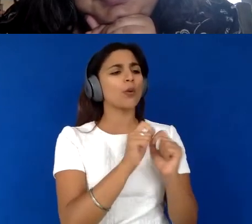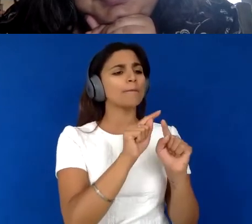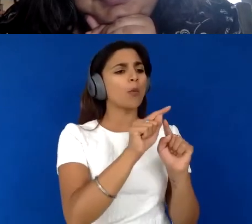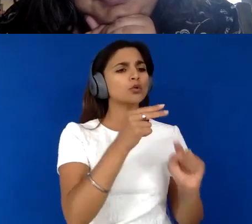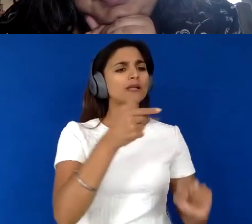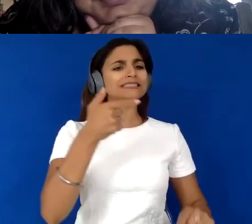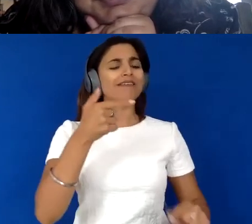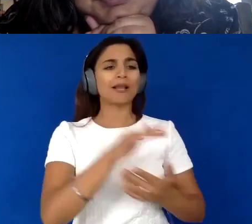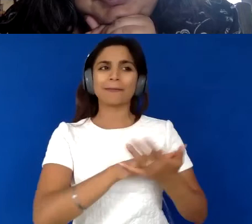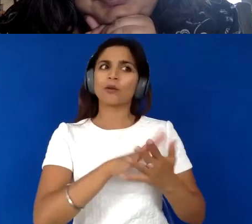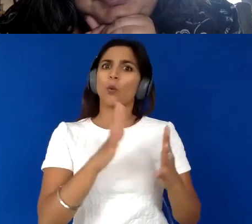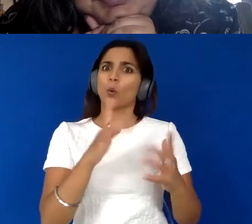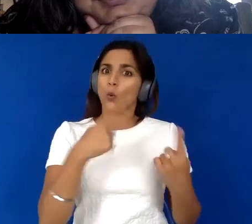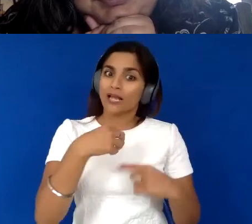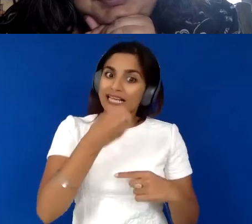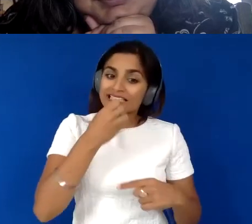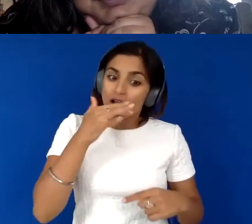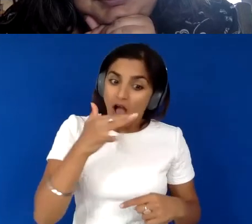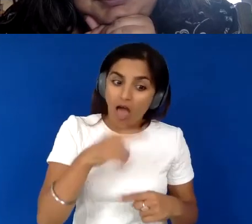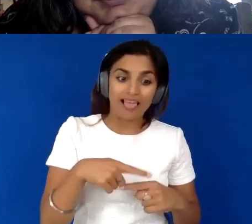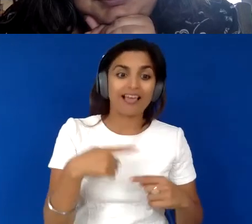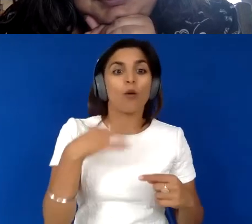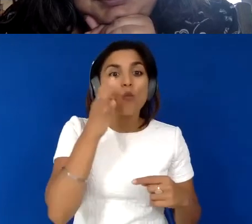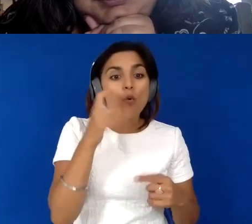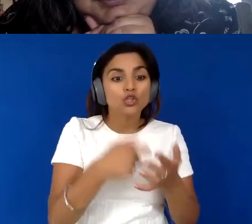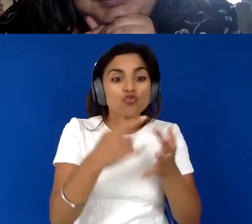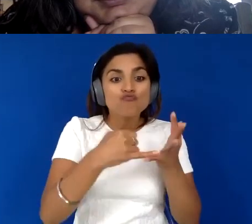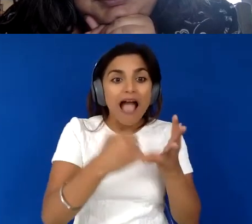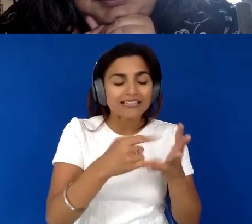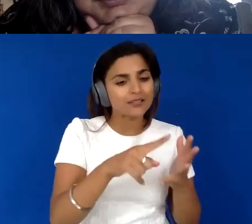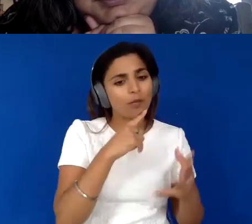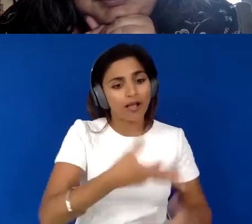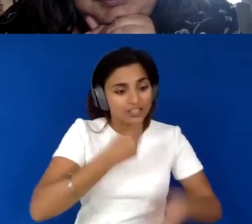you ate loads of garlic and watercress then Covid-19, the virus couldn't exist